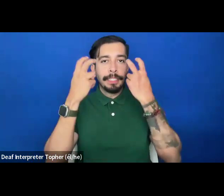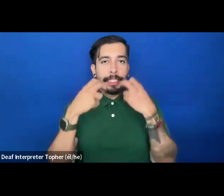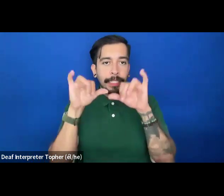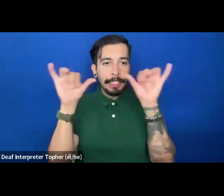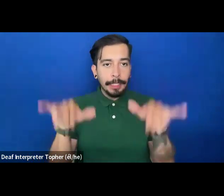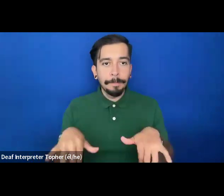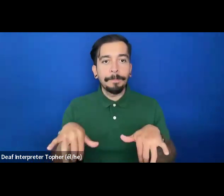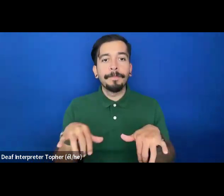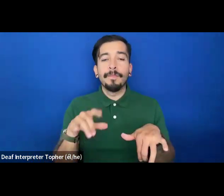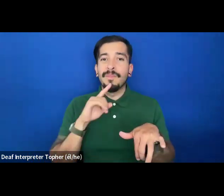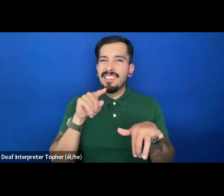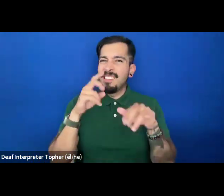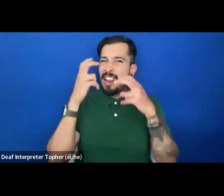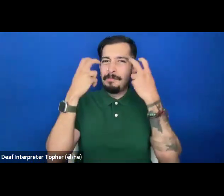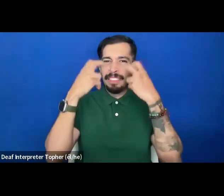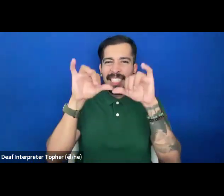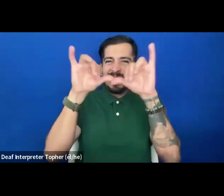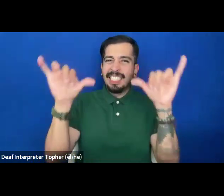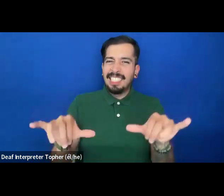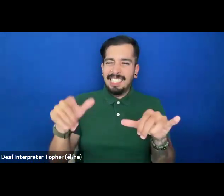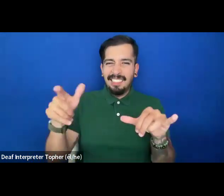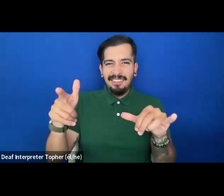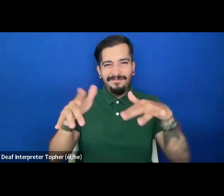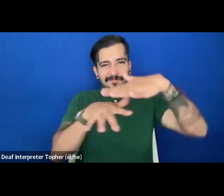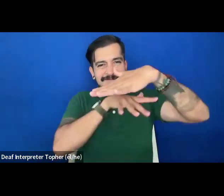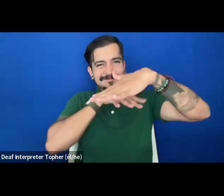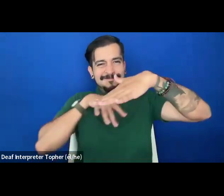And so capitalism is an economic system where